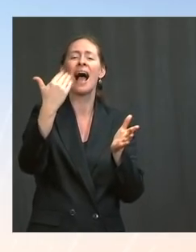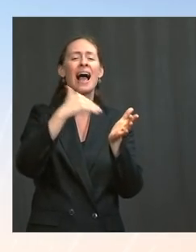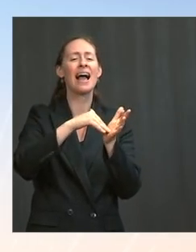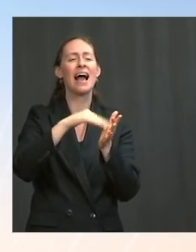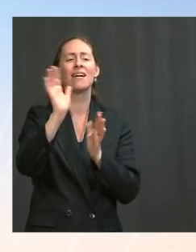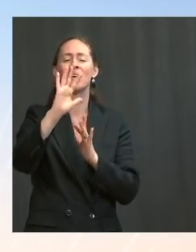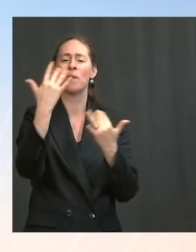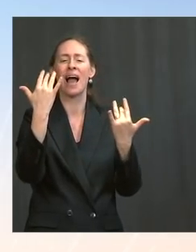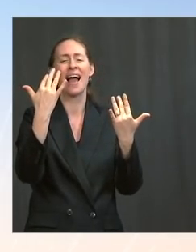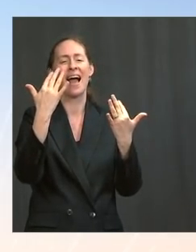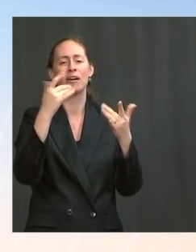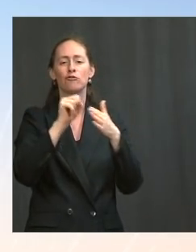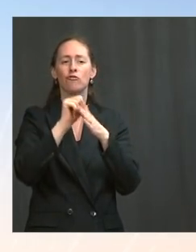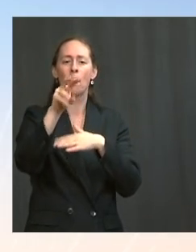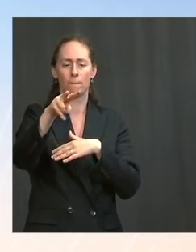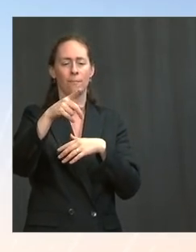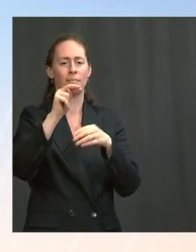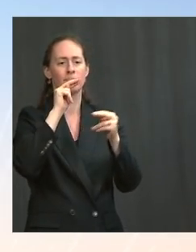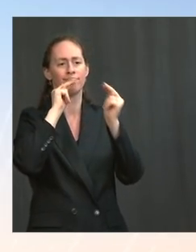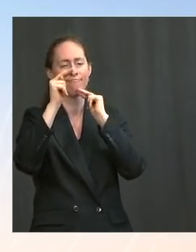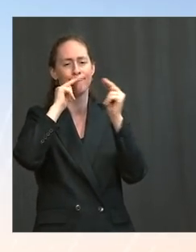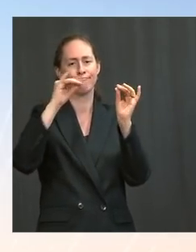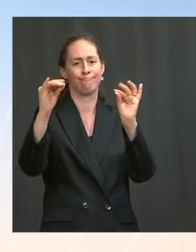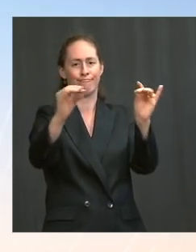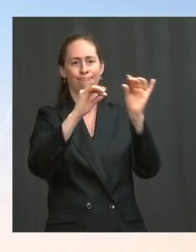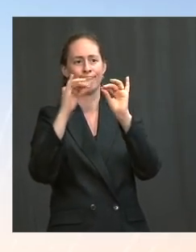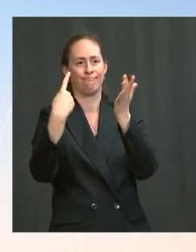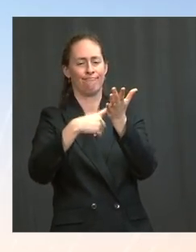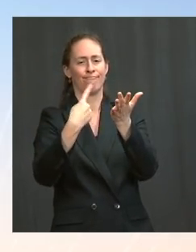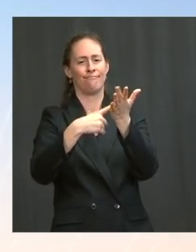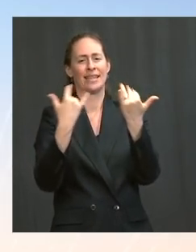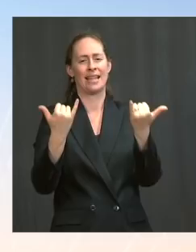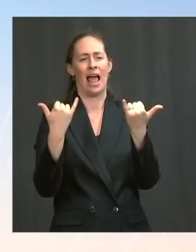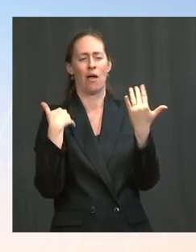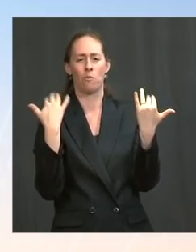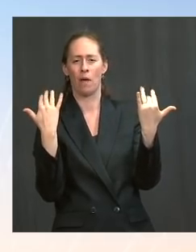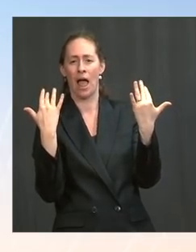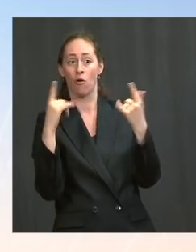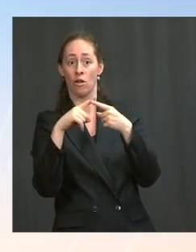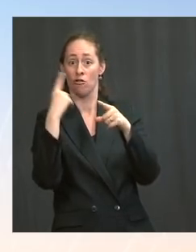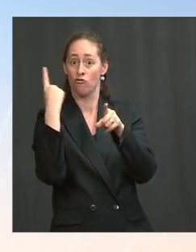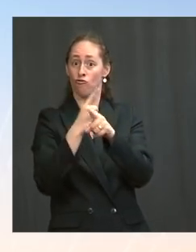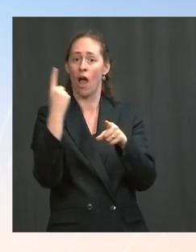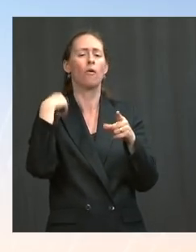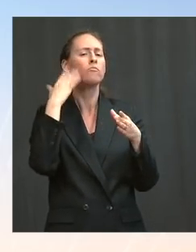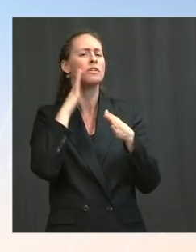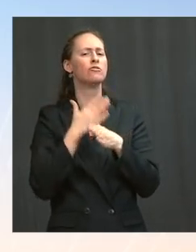and what's in the framework at the appropriate time when they're ready to do that. The Press: And on voting rights --